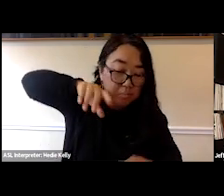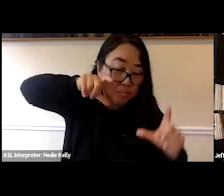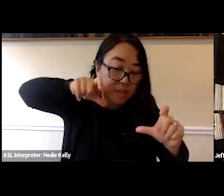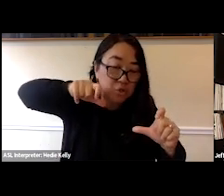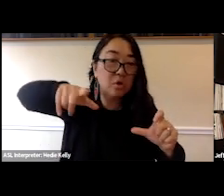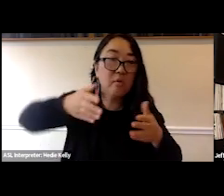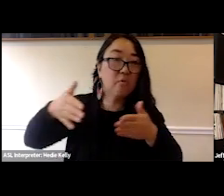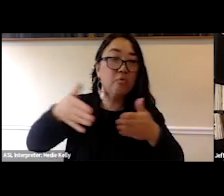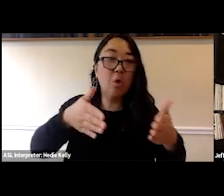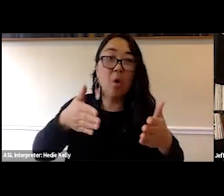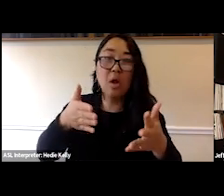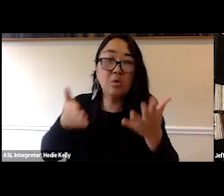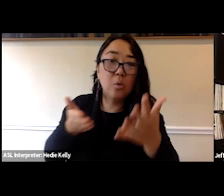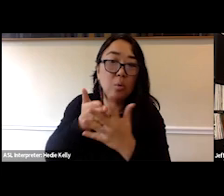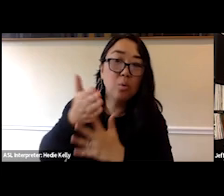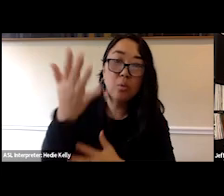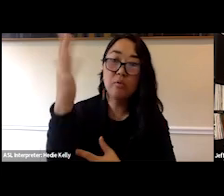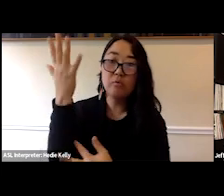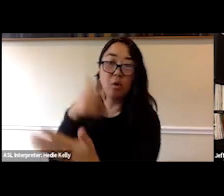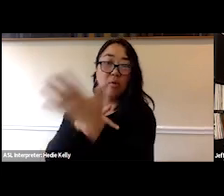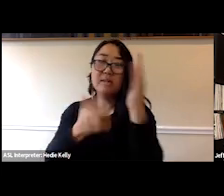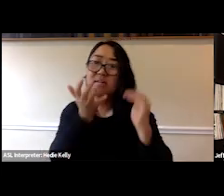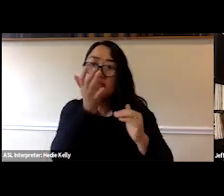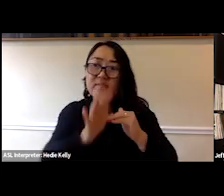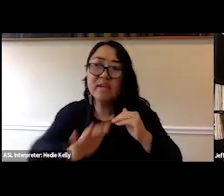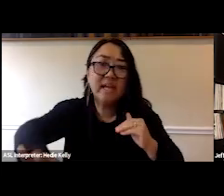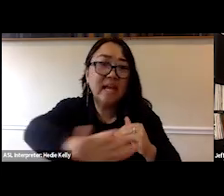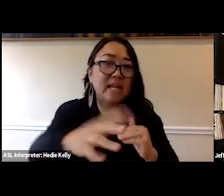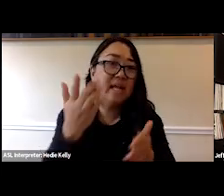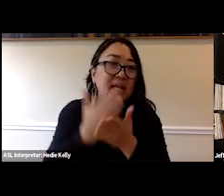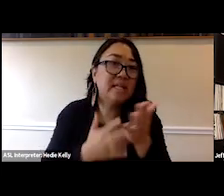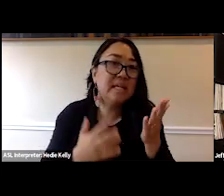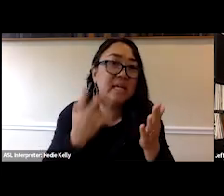a forest or a field and some text overlaid on top of it that says on the road.